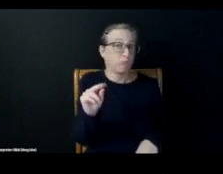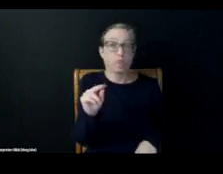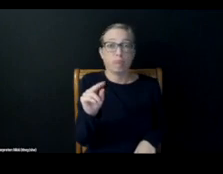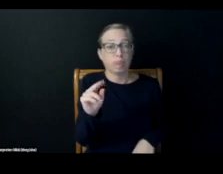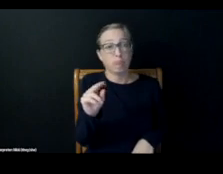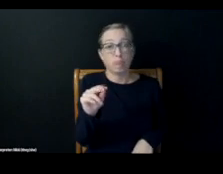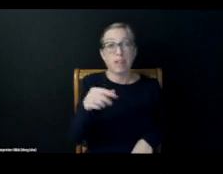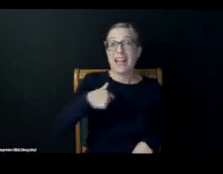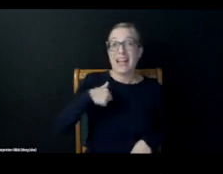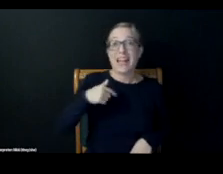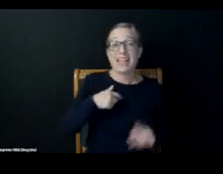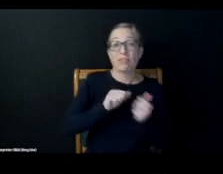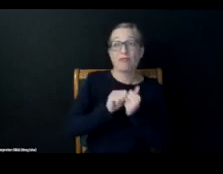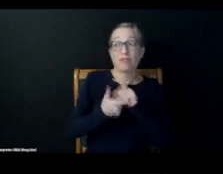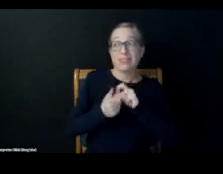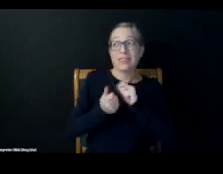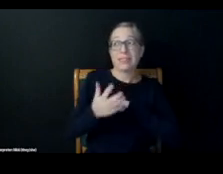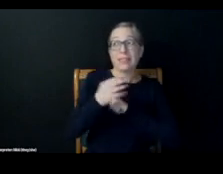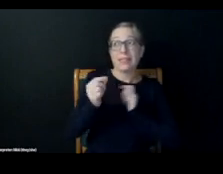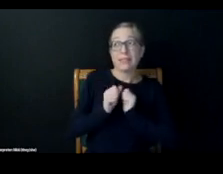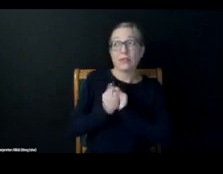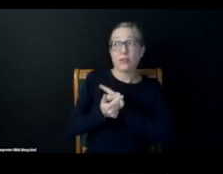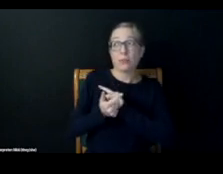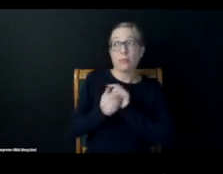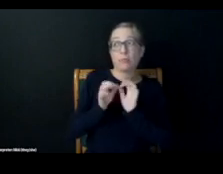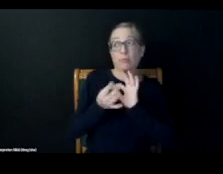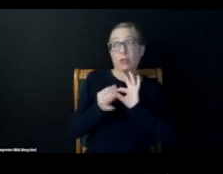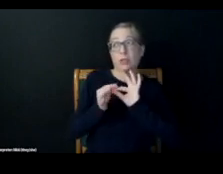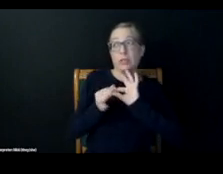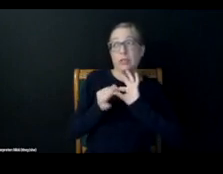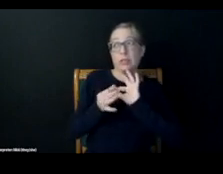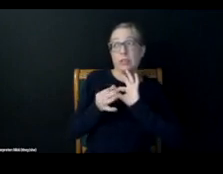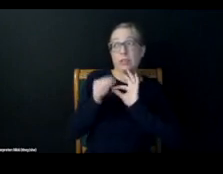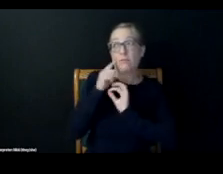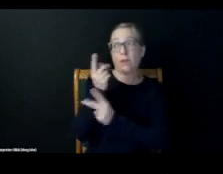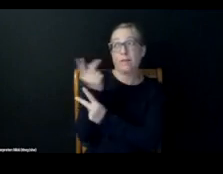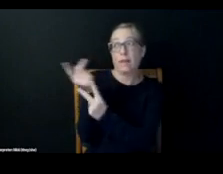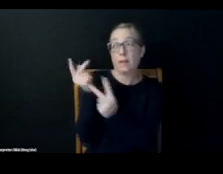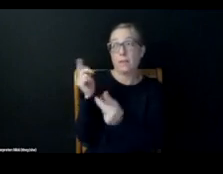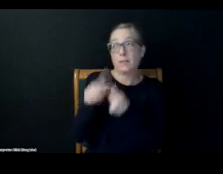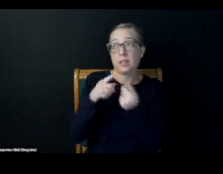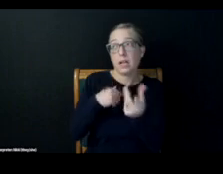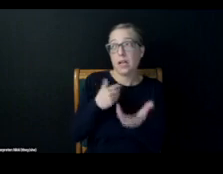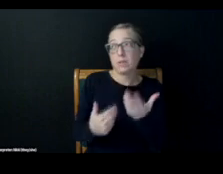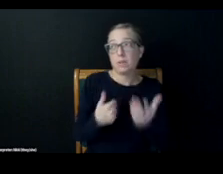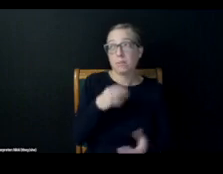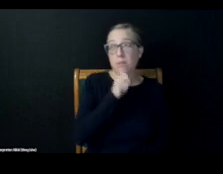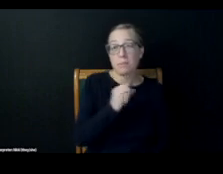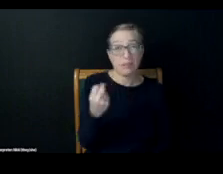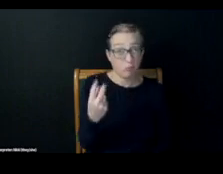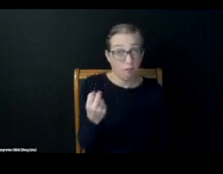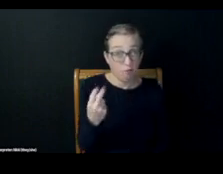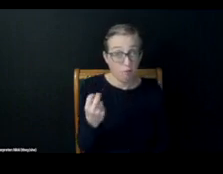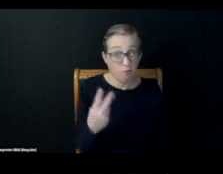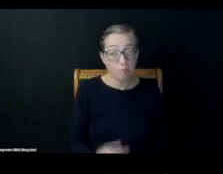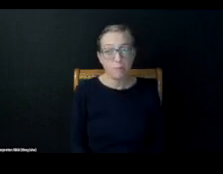up until I was maybe 12 years old. and we joke with my mom